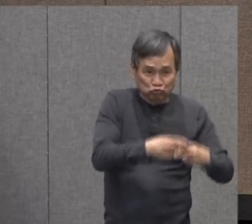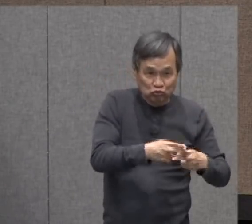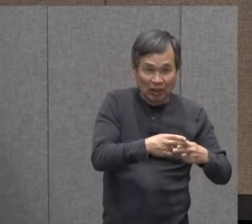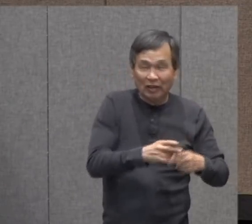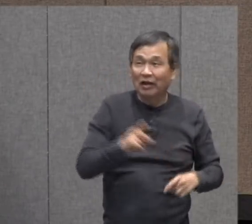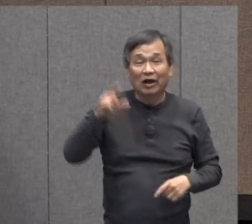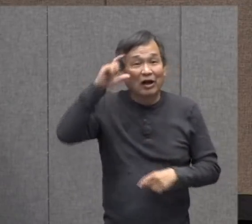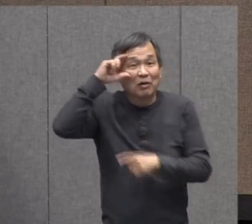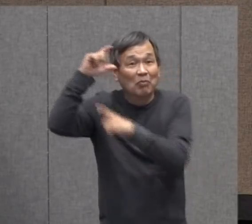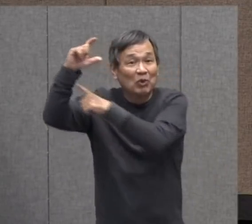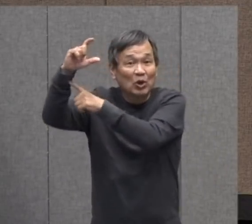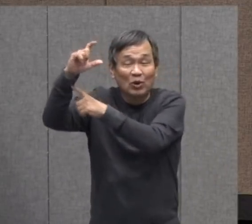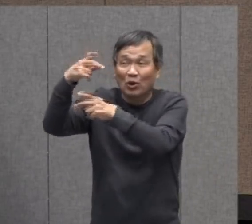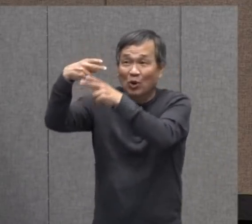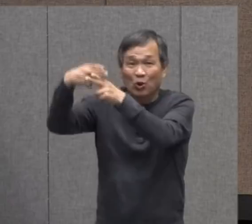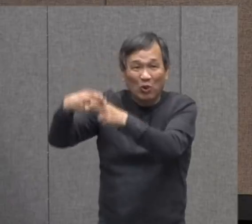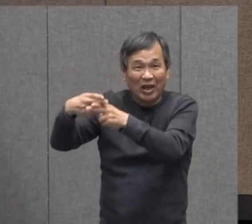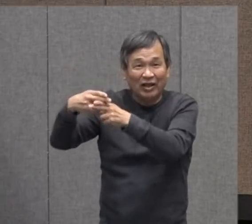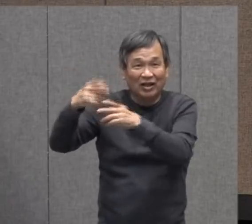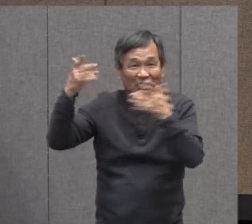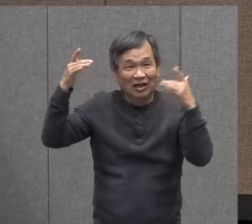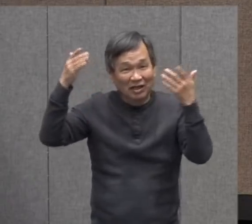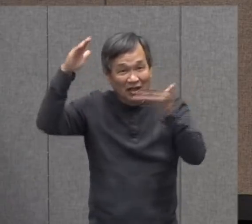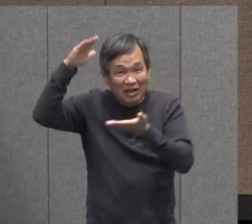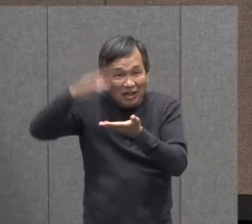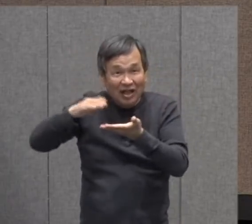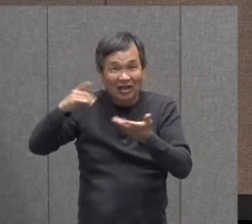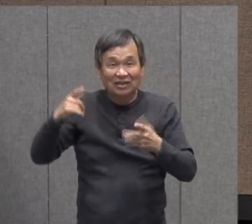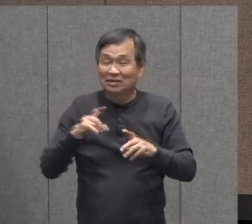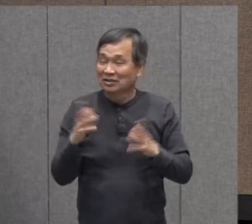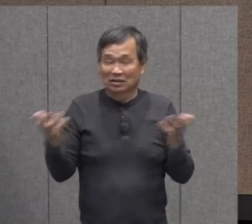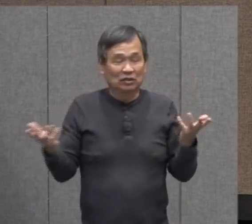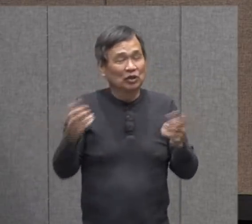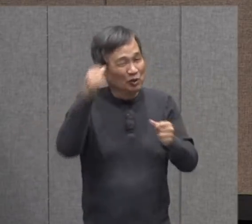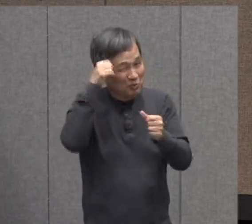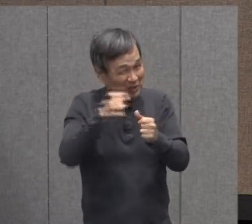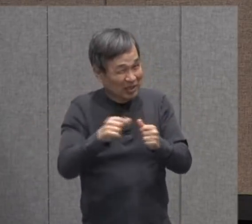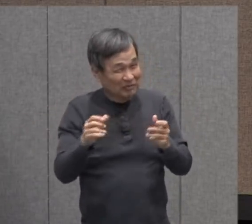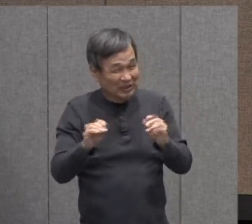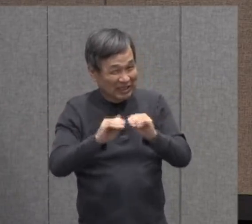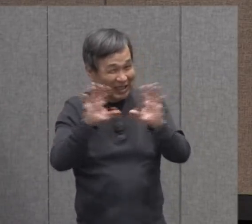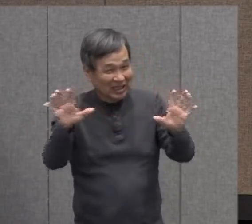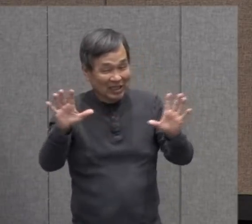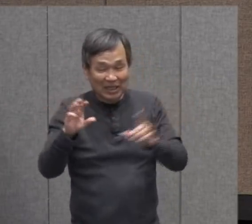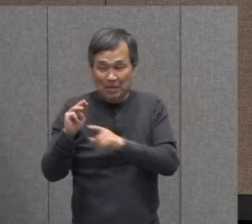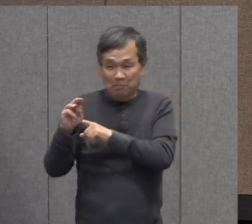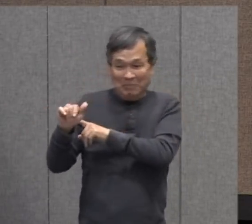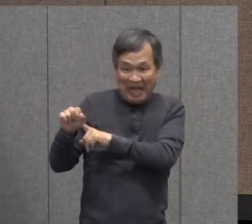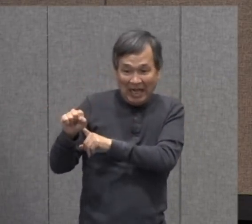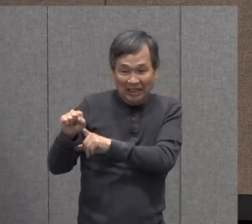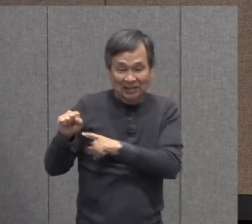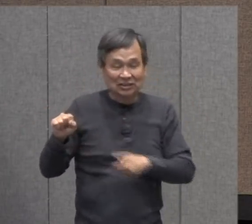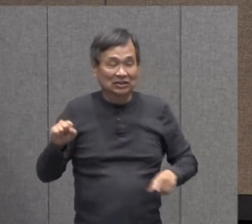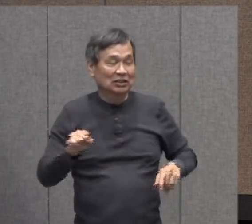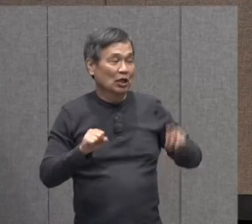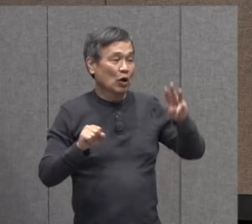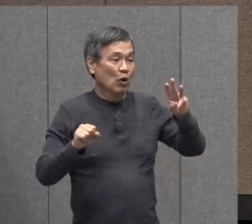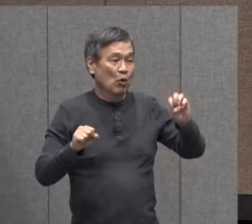but I'm mostly gonna talk about mass. So, we need to have somewhat of an understanding between those two.